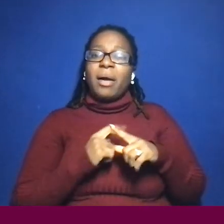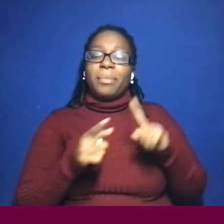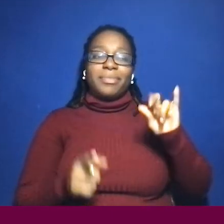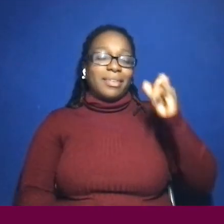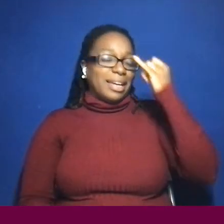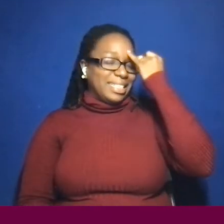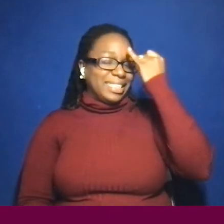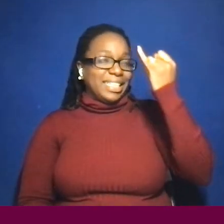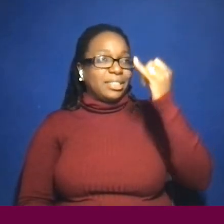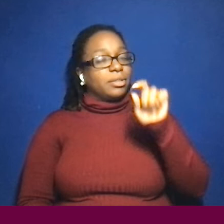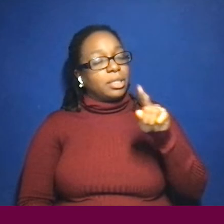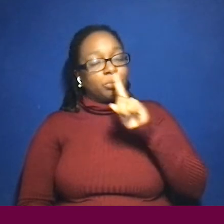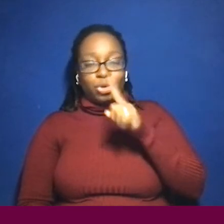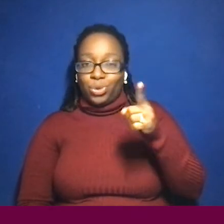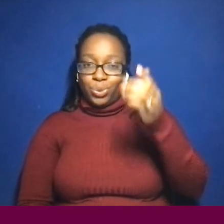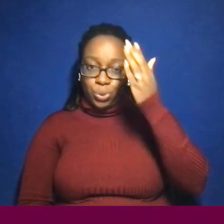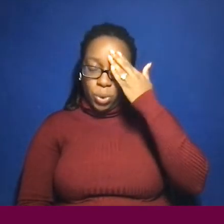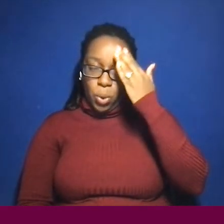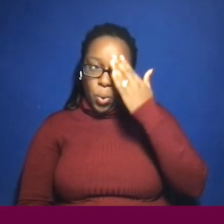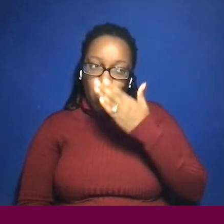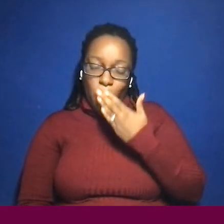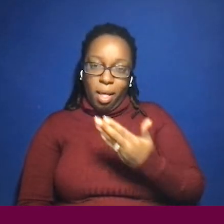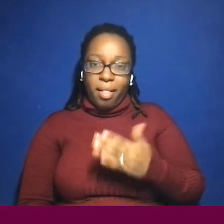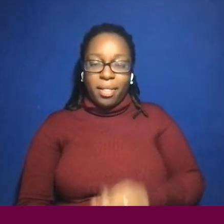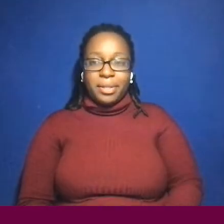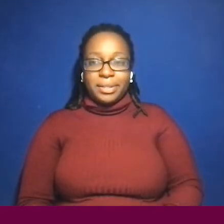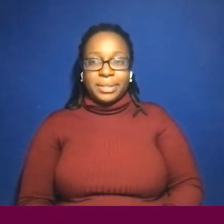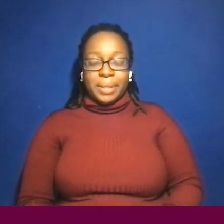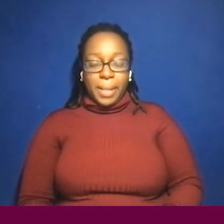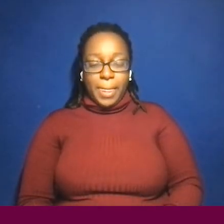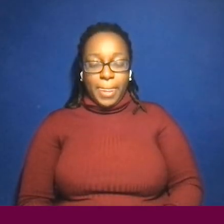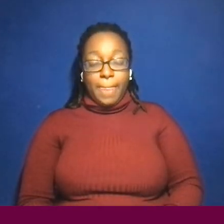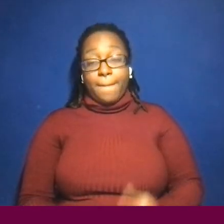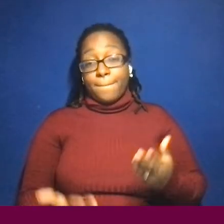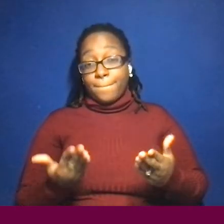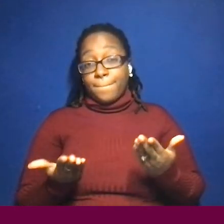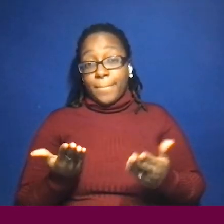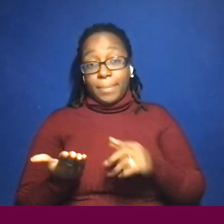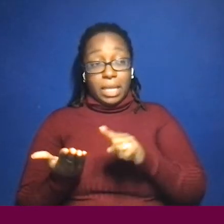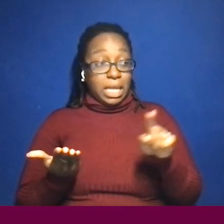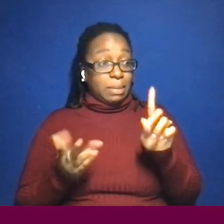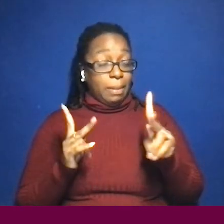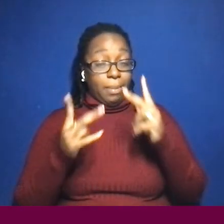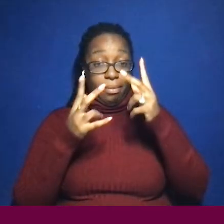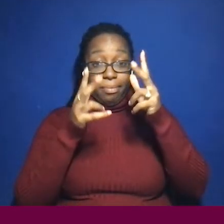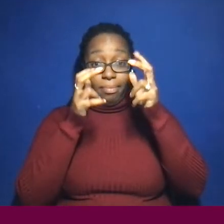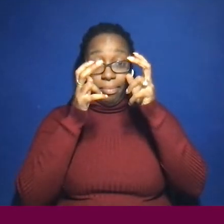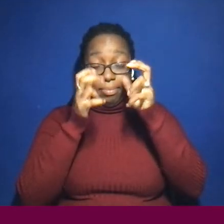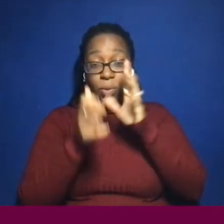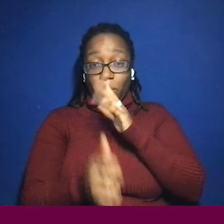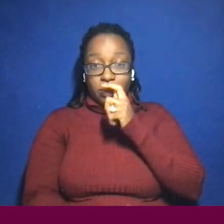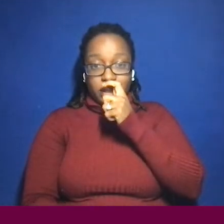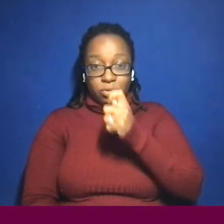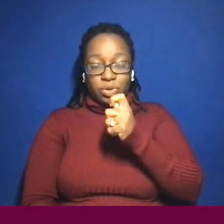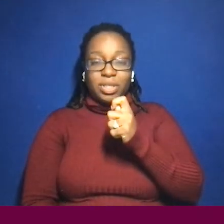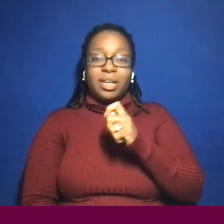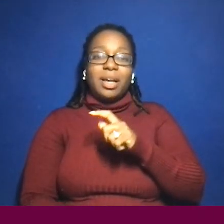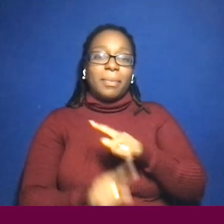had... And I know this very well, but listeners might be interested, just there were some written